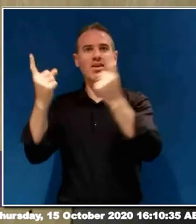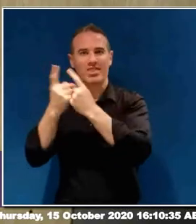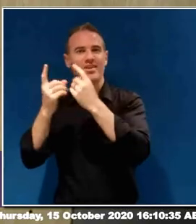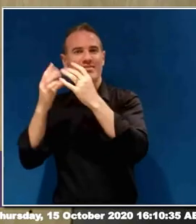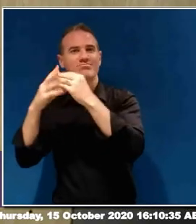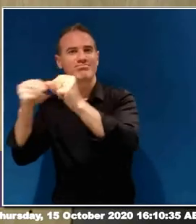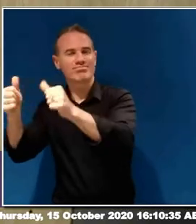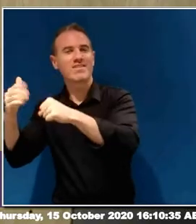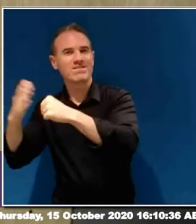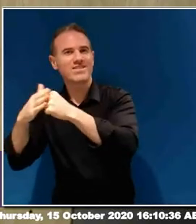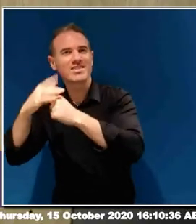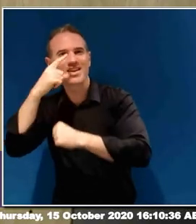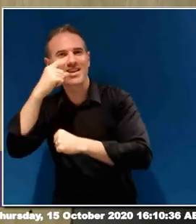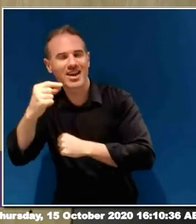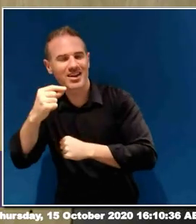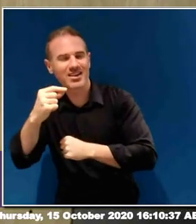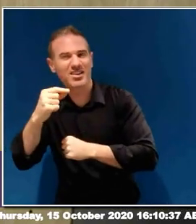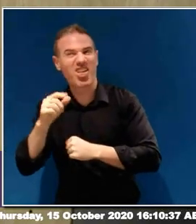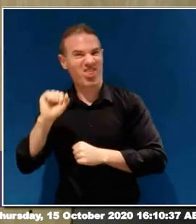times, all sorts of problems with it.